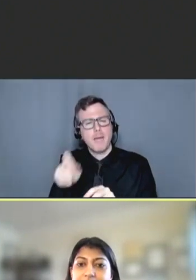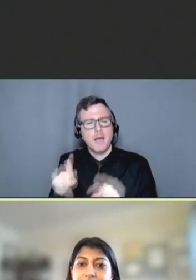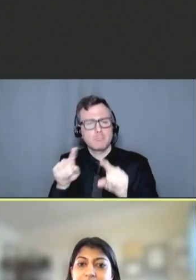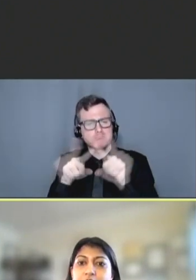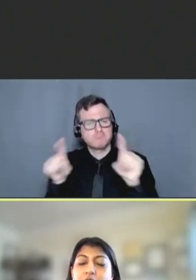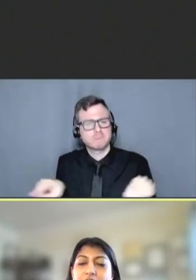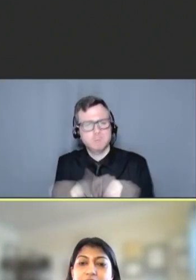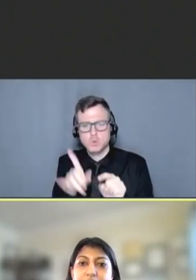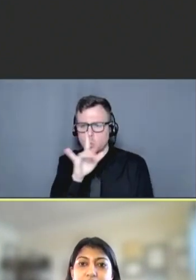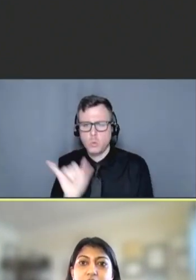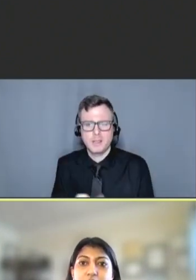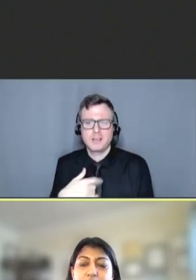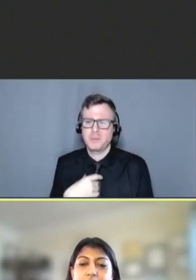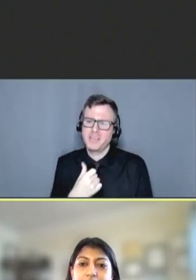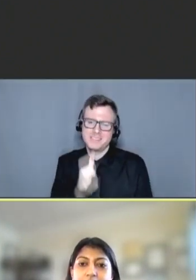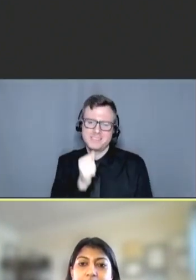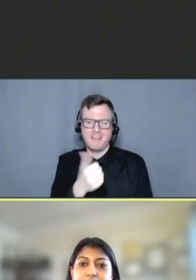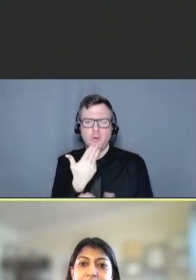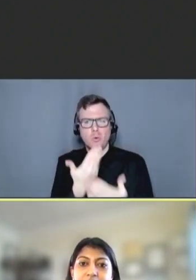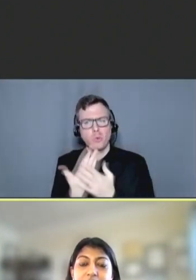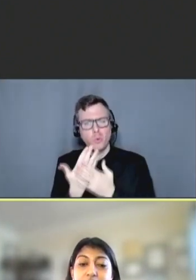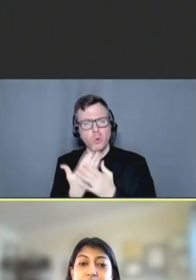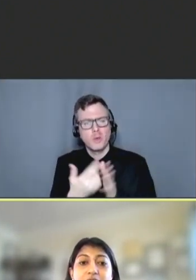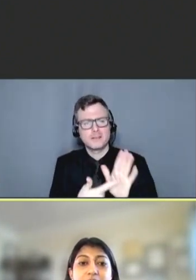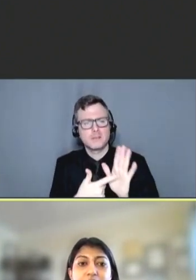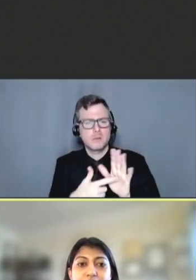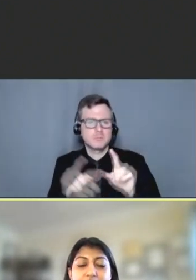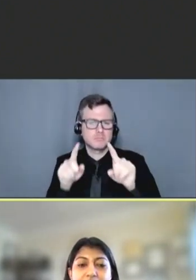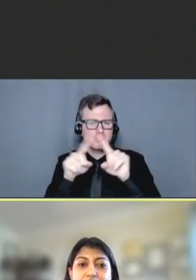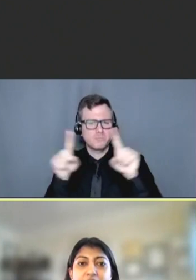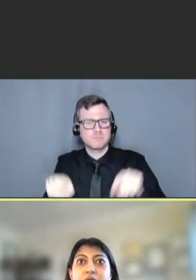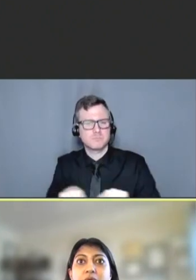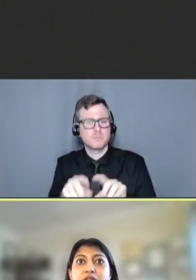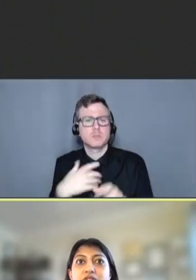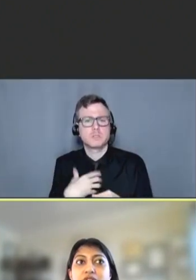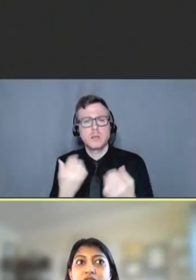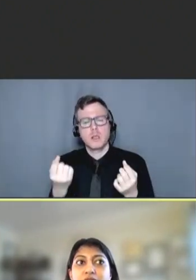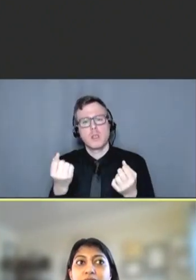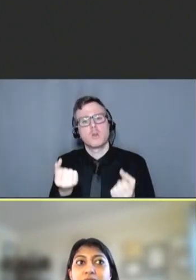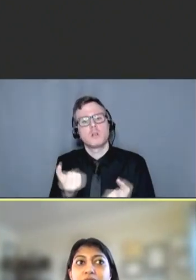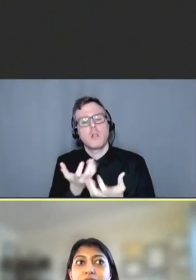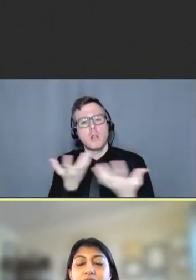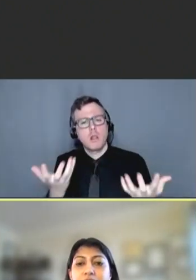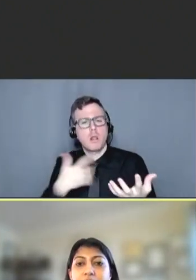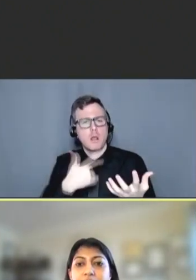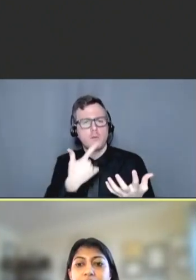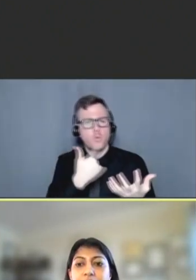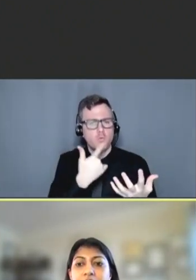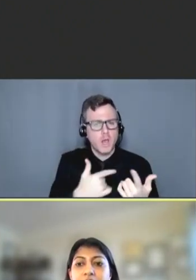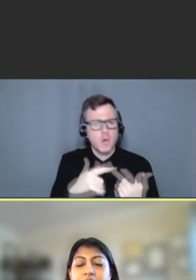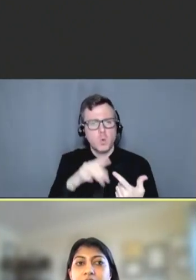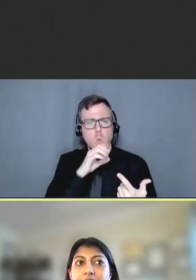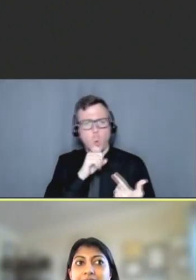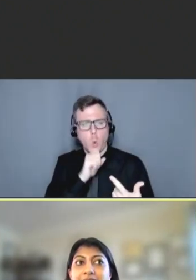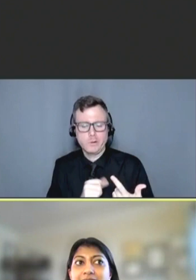But it's not a great picture, because there's quite a bit of red and orange.